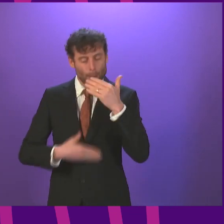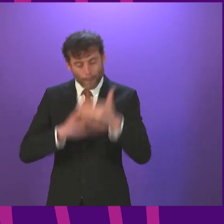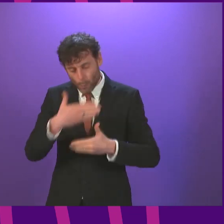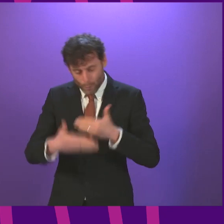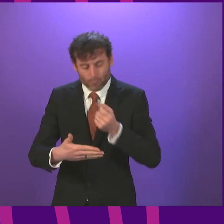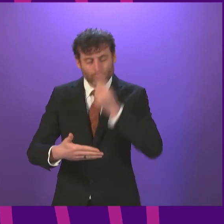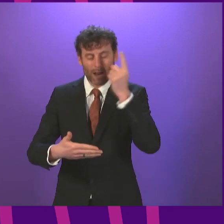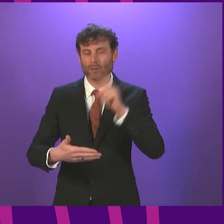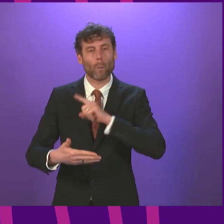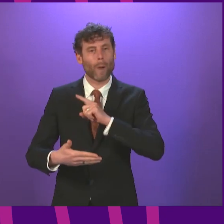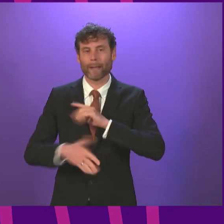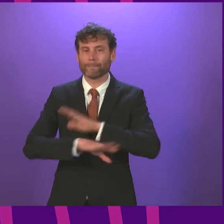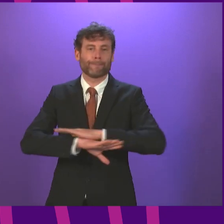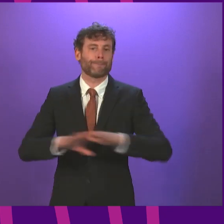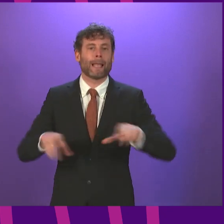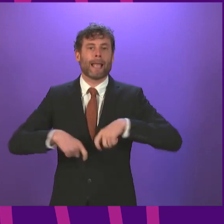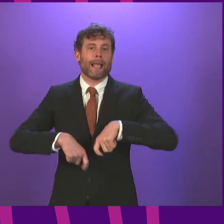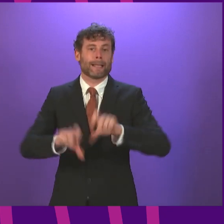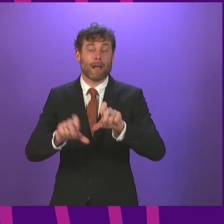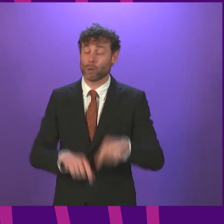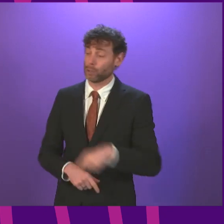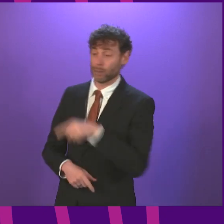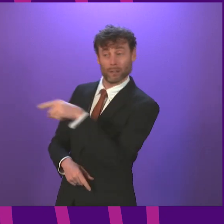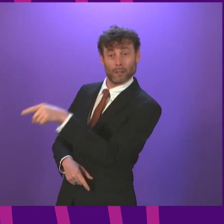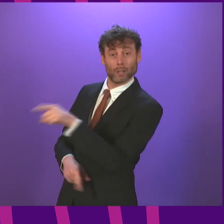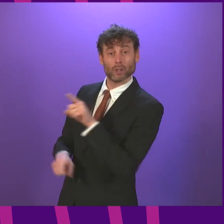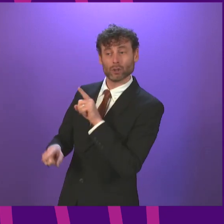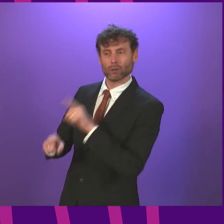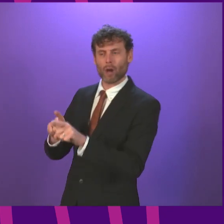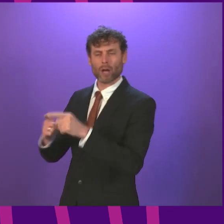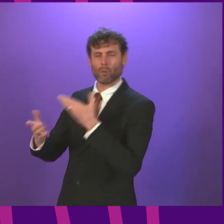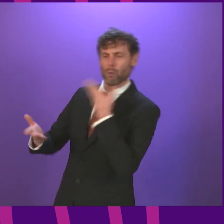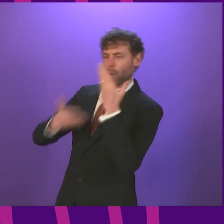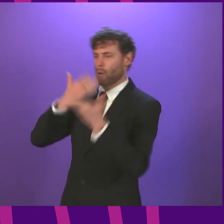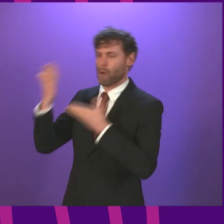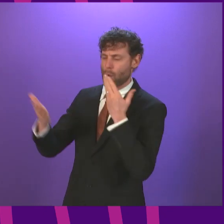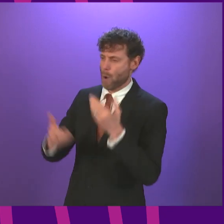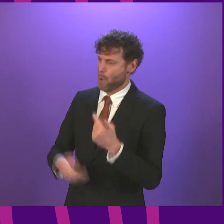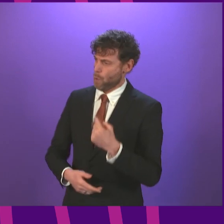The impression that I think the Opposition is trying to give is that what we have published